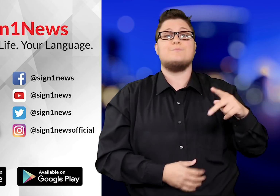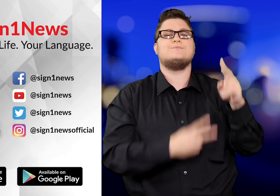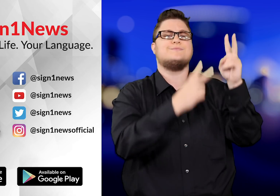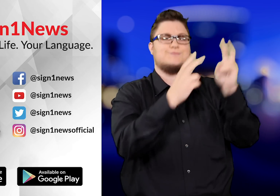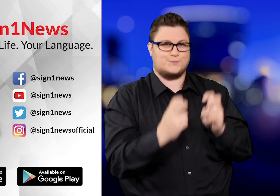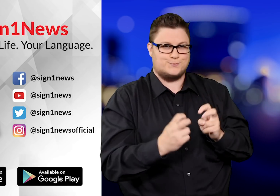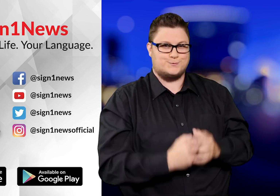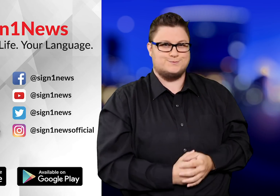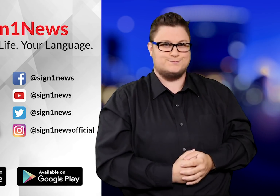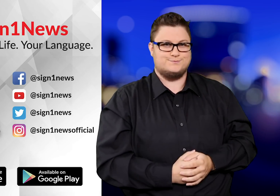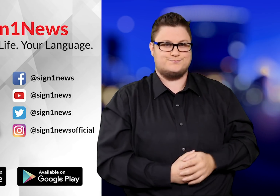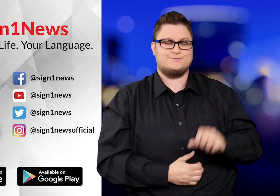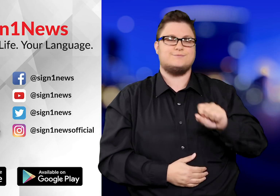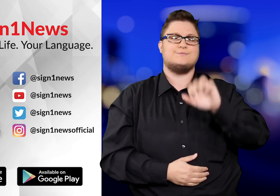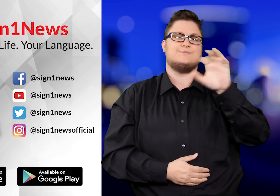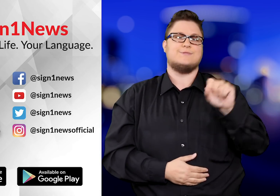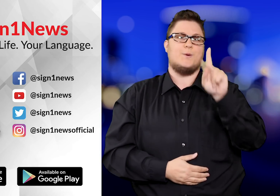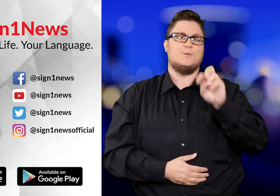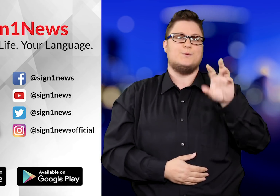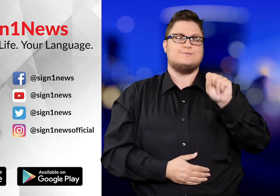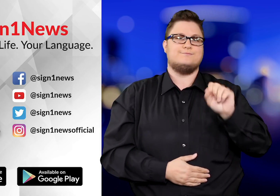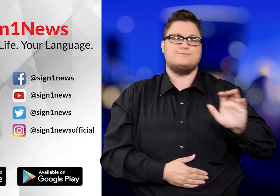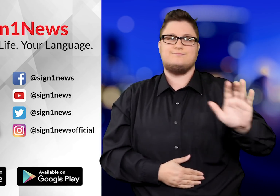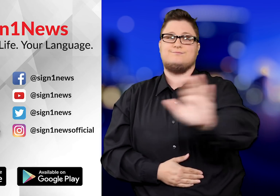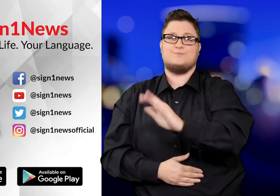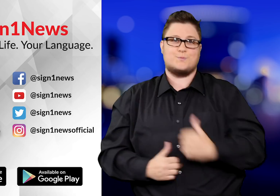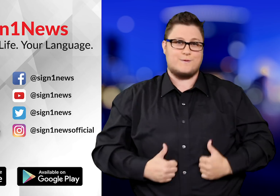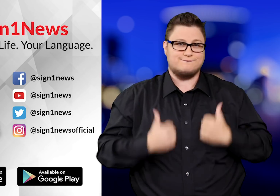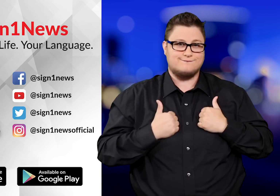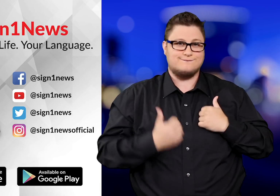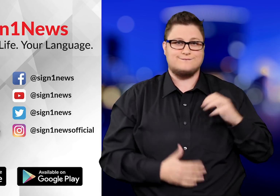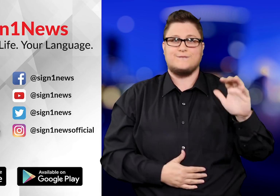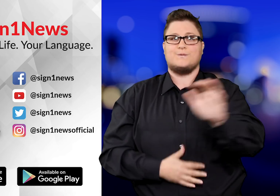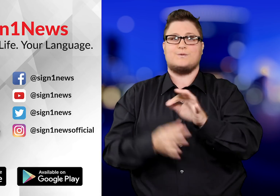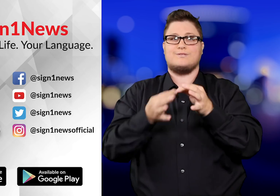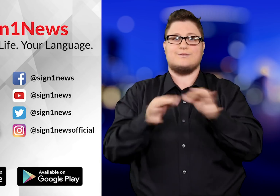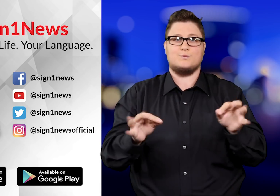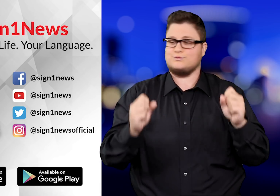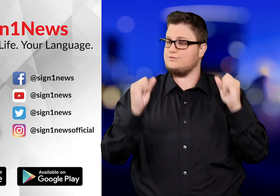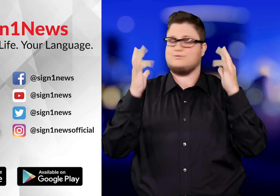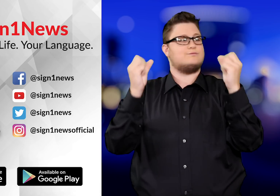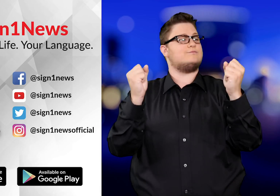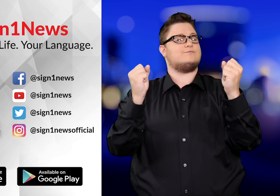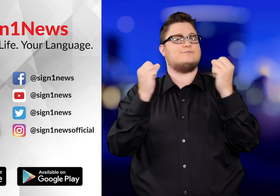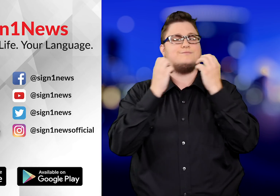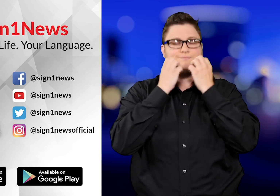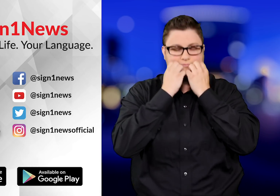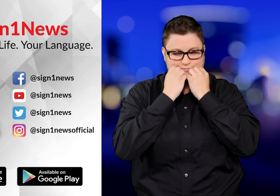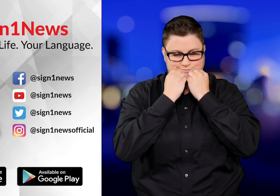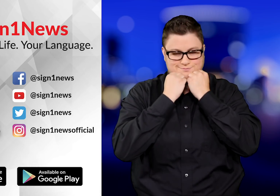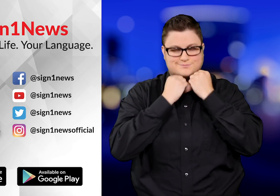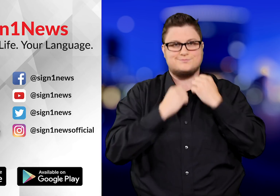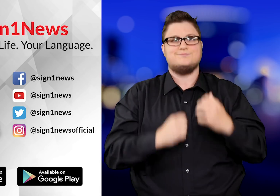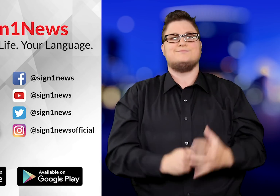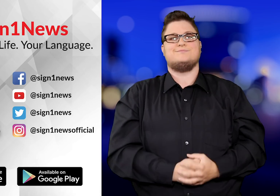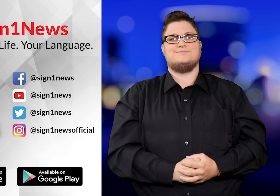apps too. Sign1News. Your life. Your language.